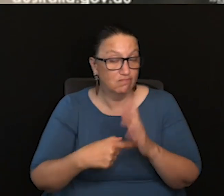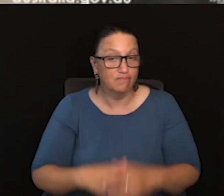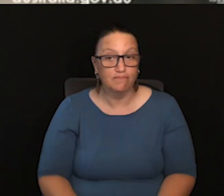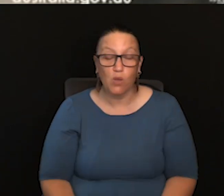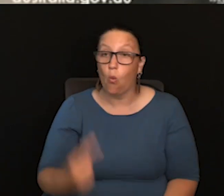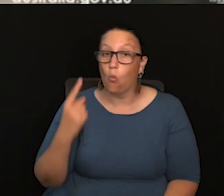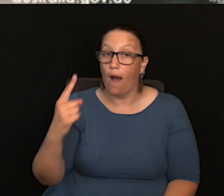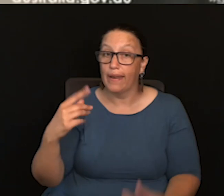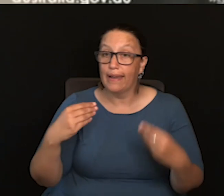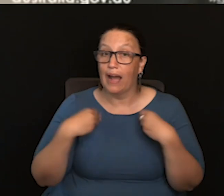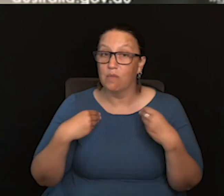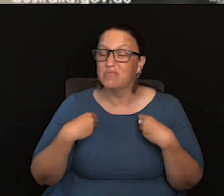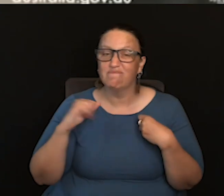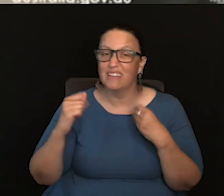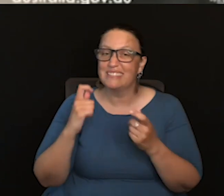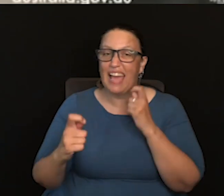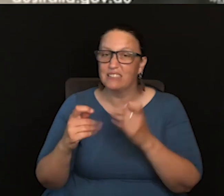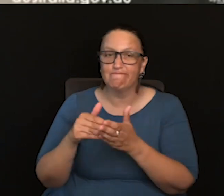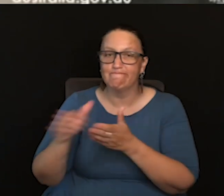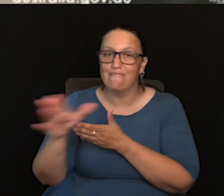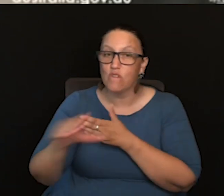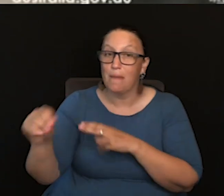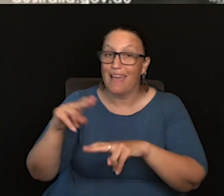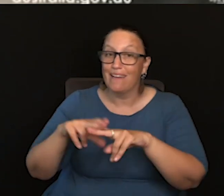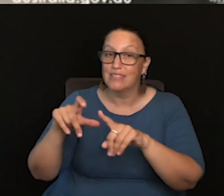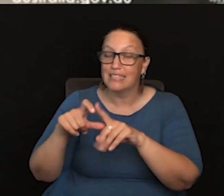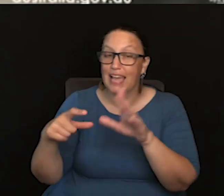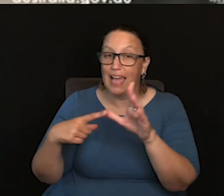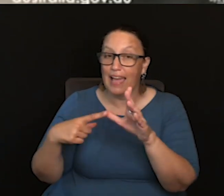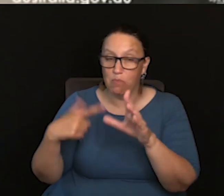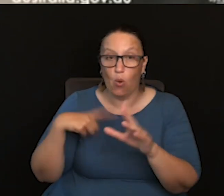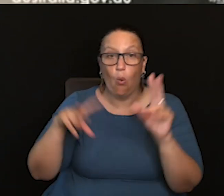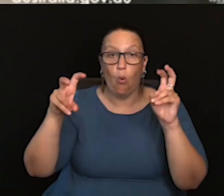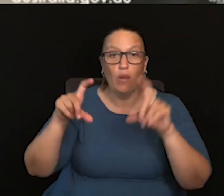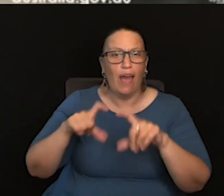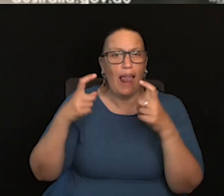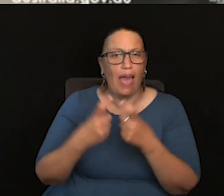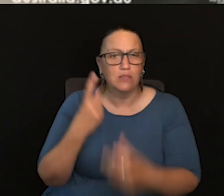which meant a serious threat either to health or to loss of life.